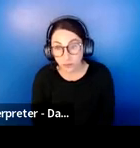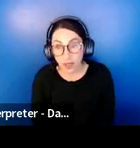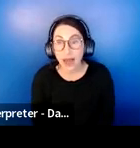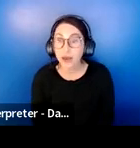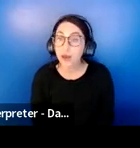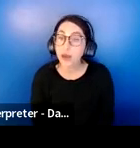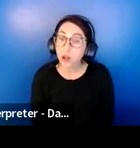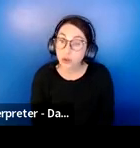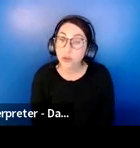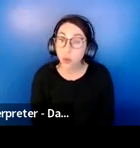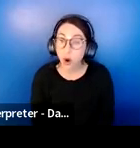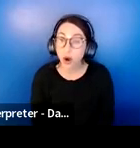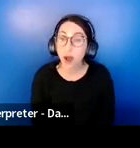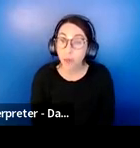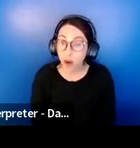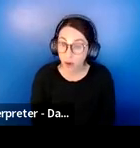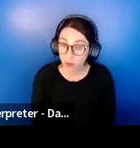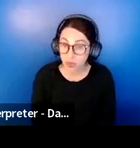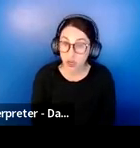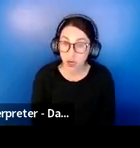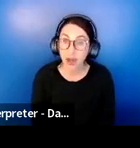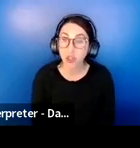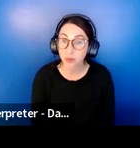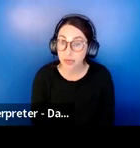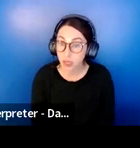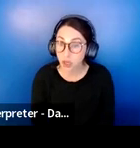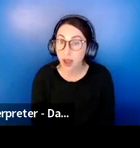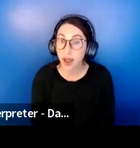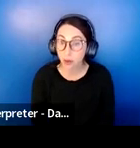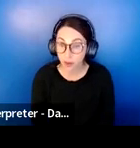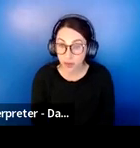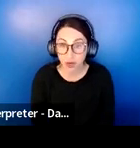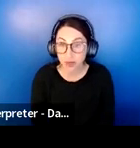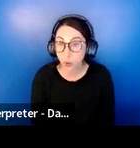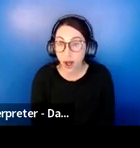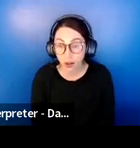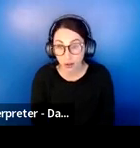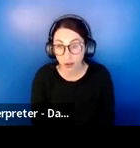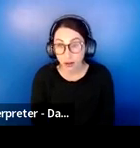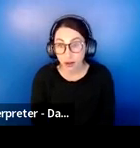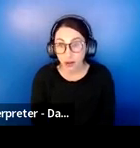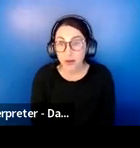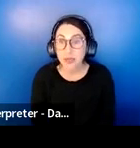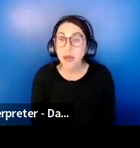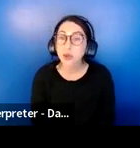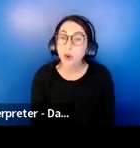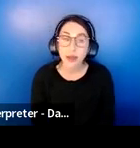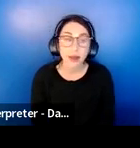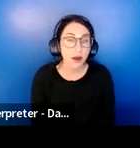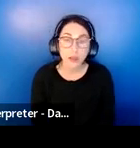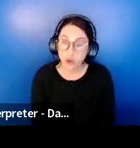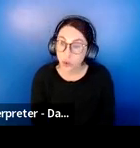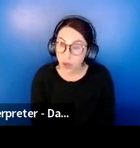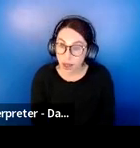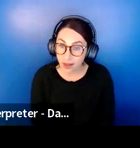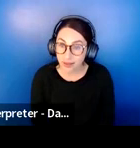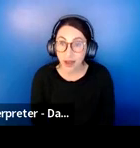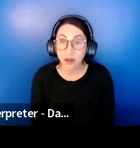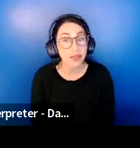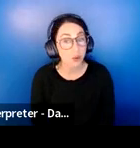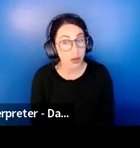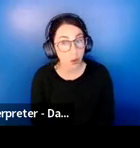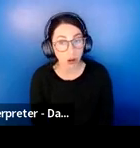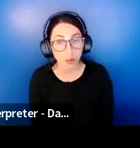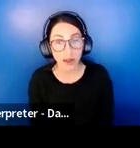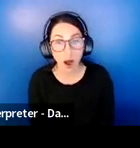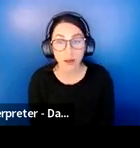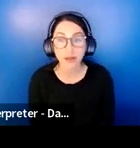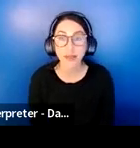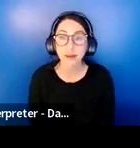ASL Interpreter - Danielle: and it includes more BIPOC representation, and LGBTQIA population as well. TWA: The true way ASL is pretty cool, because